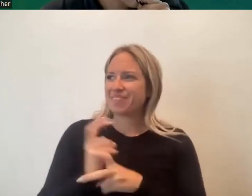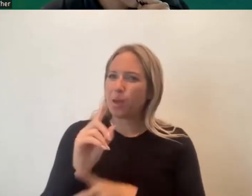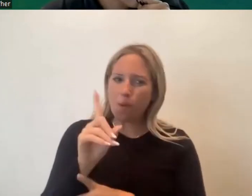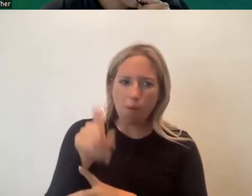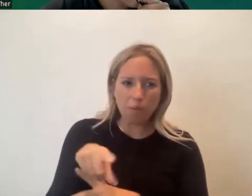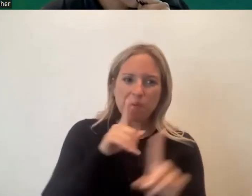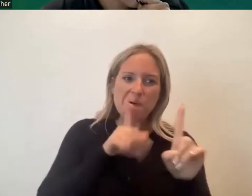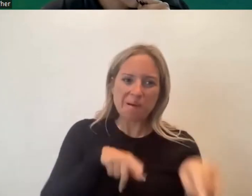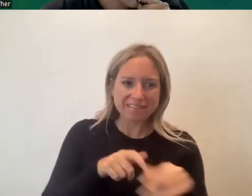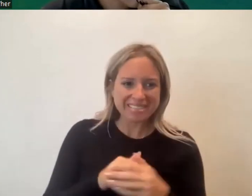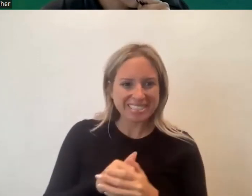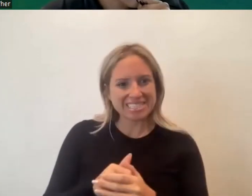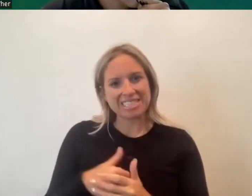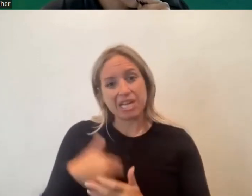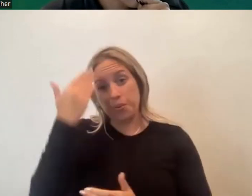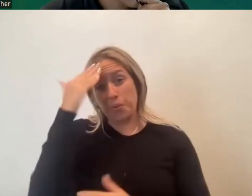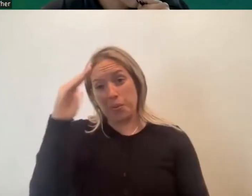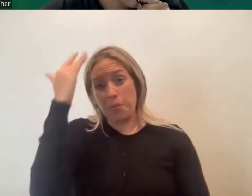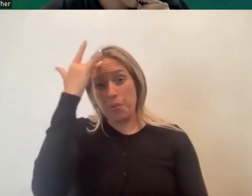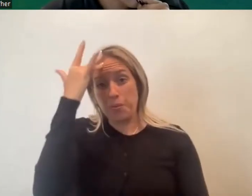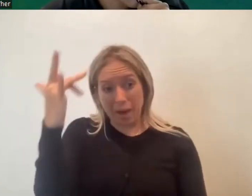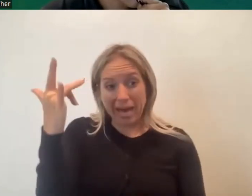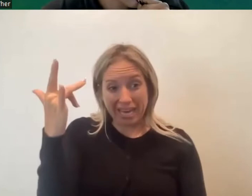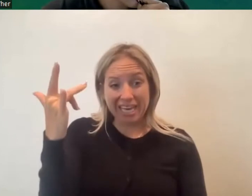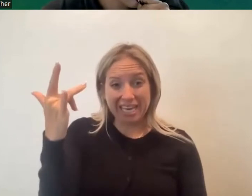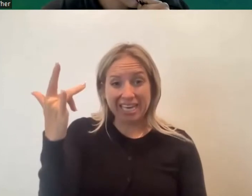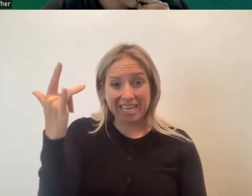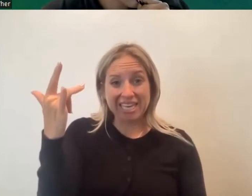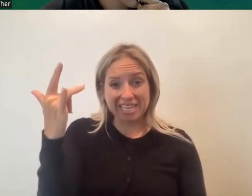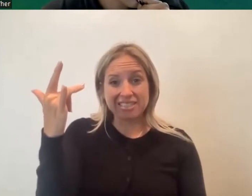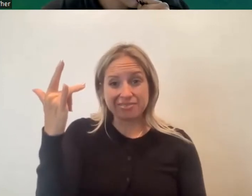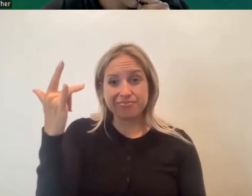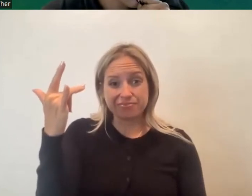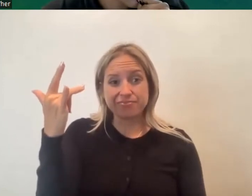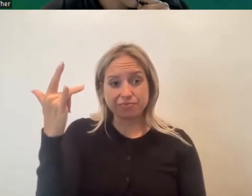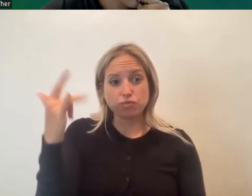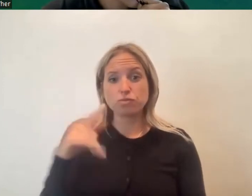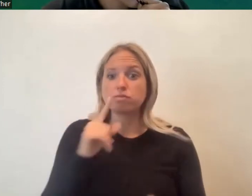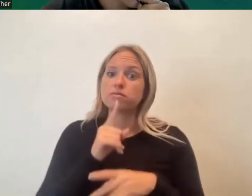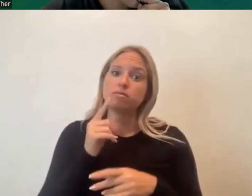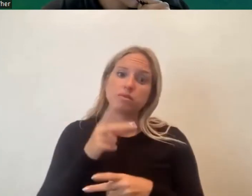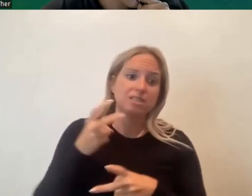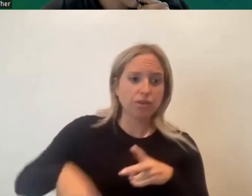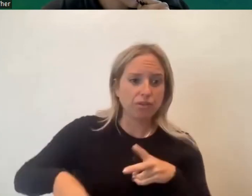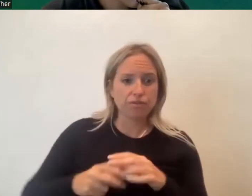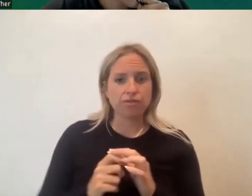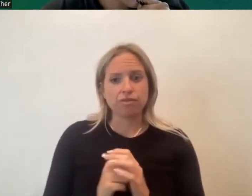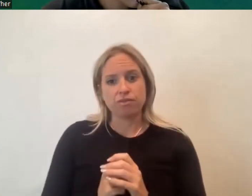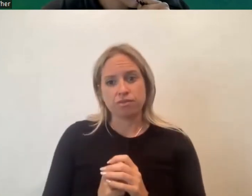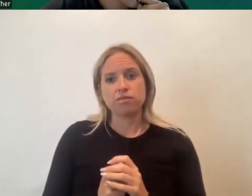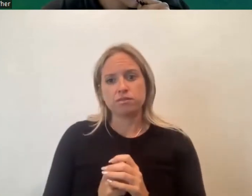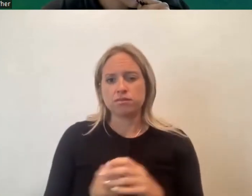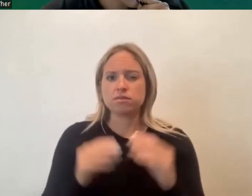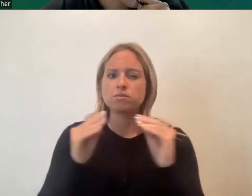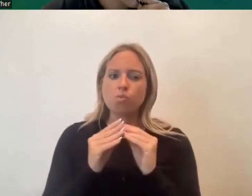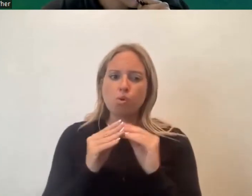I don't know why it is so difficult. It is a more complicated process.